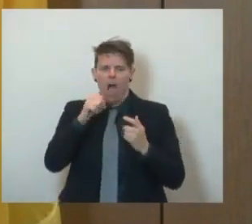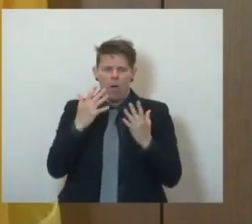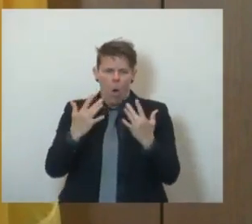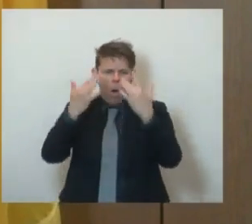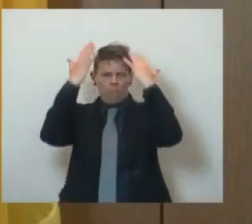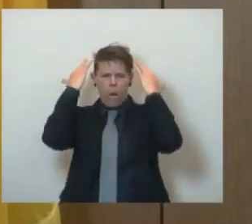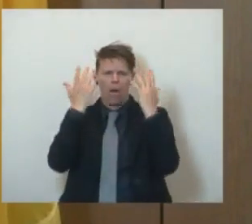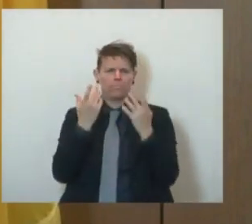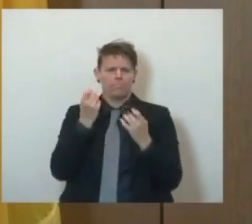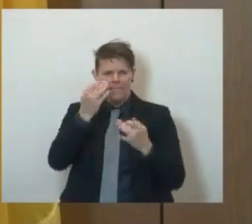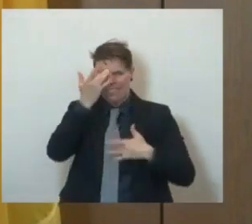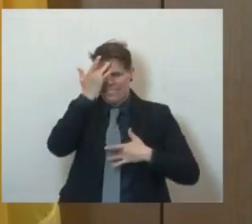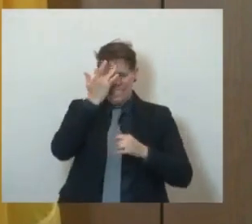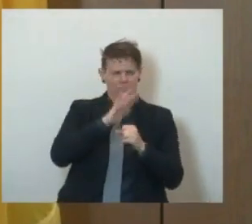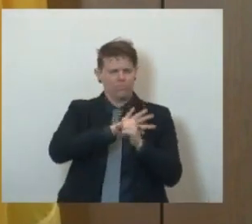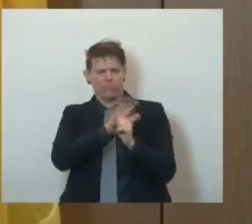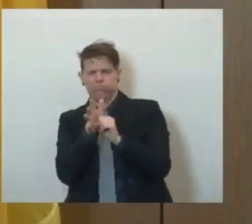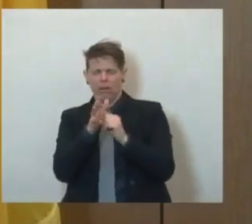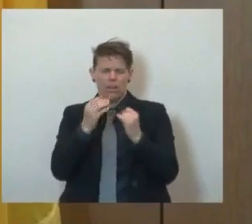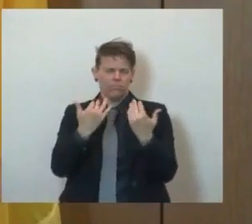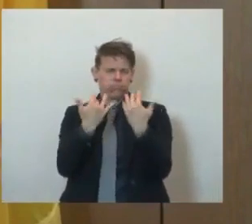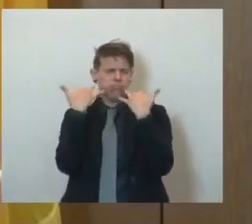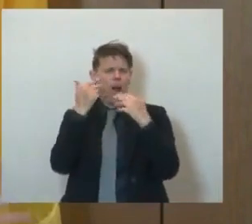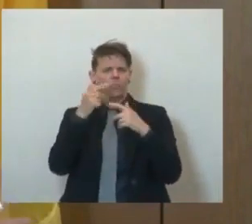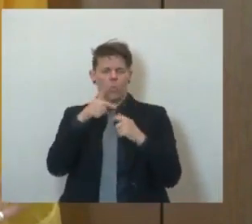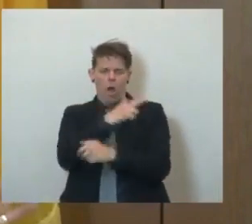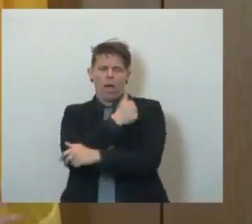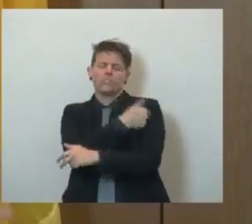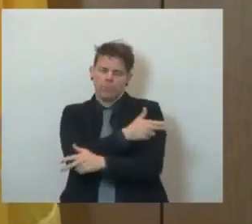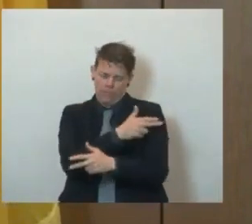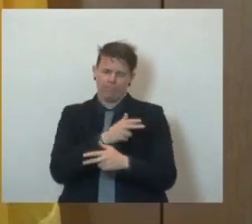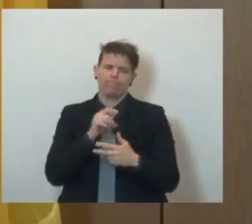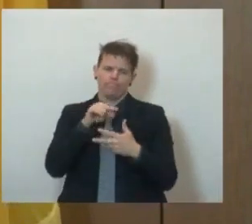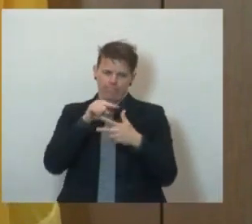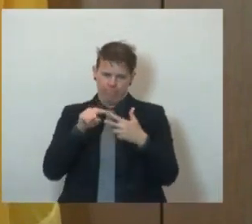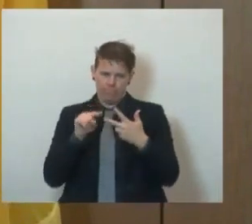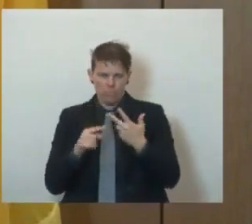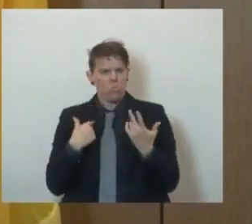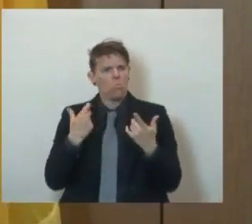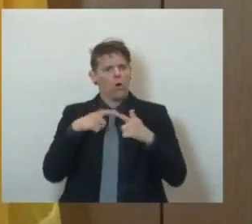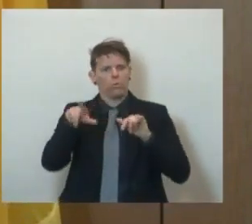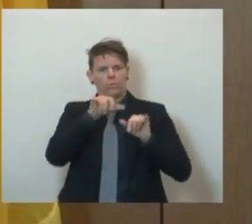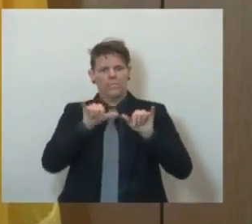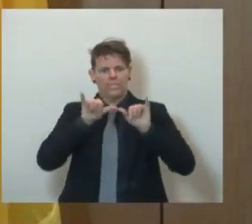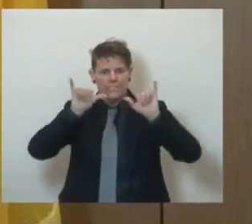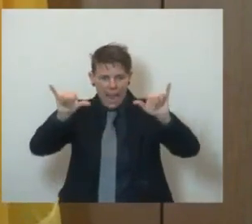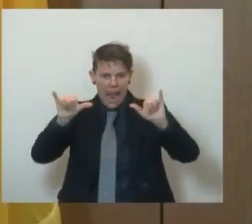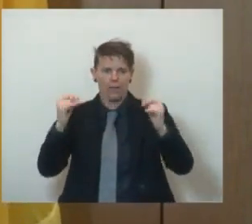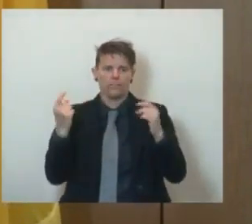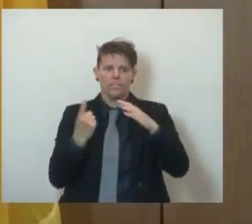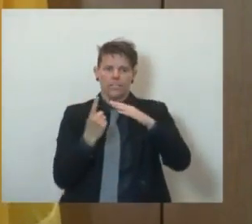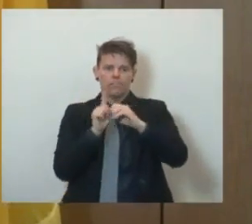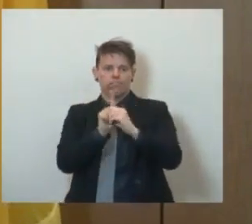PROTECTING INDIVIDUALS SAVING LIVES AND MAKING SURE THAT WE DON’T OVERWHELM OUR HEALTHCARE PROVIDERS AND OUR HEALTH CARE SYSTEM.